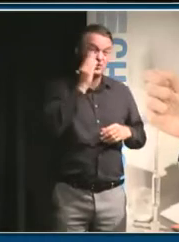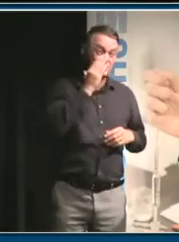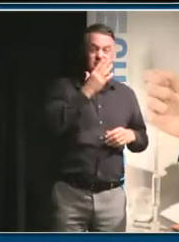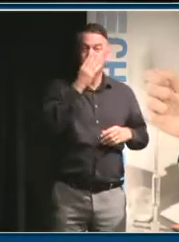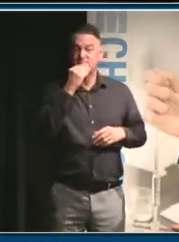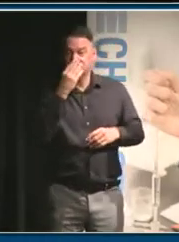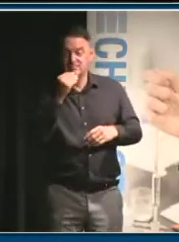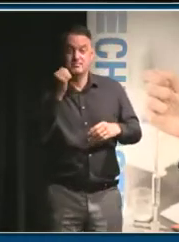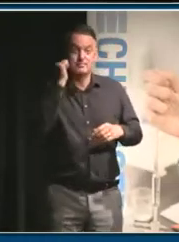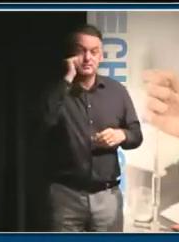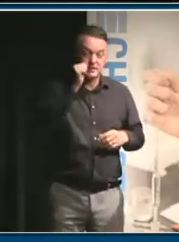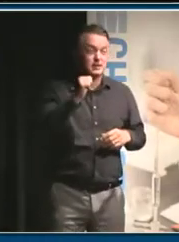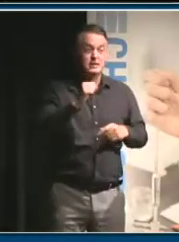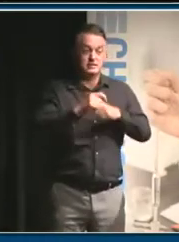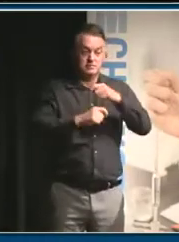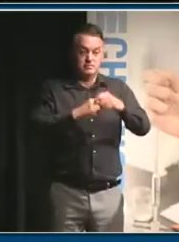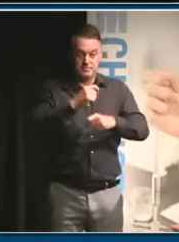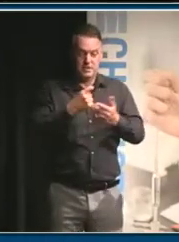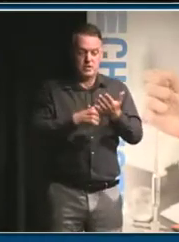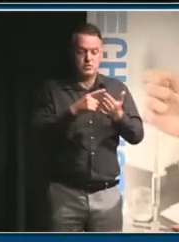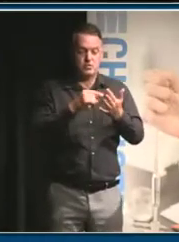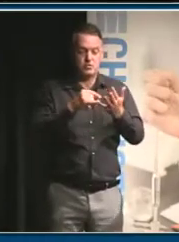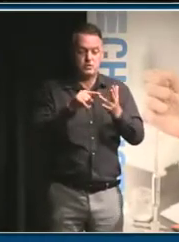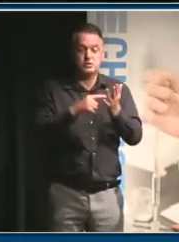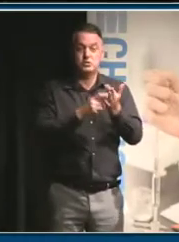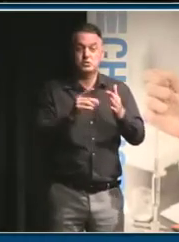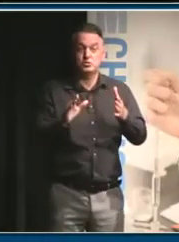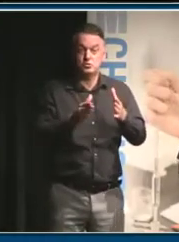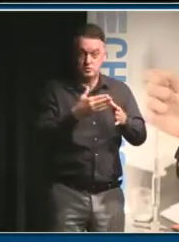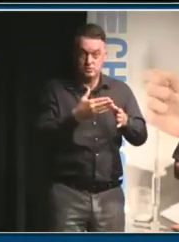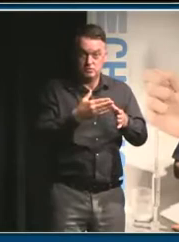hair that's going great it's gone. It restores the original colour. It's not a hair colorant,